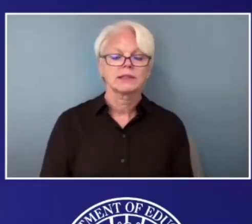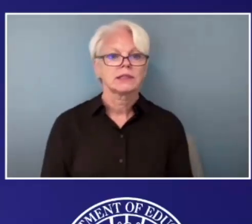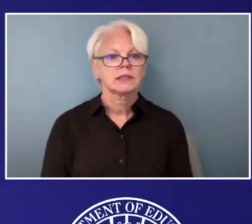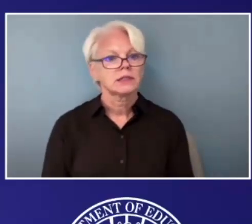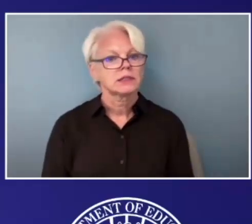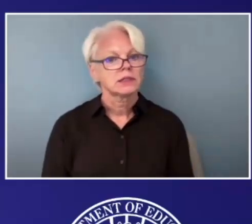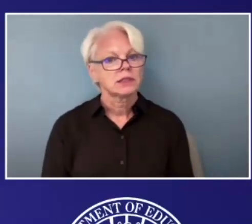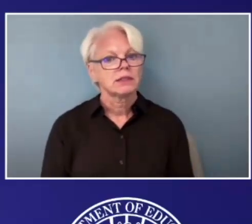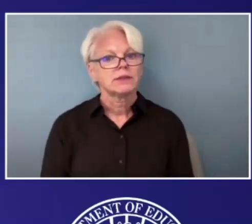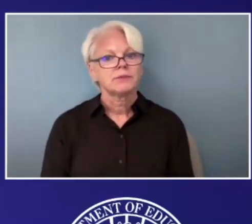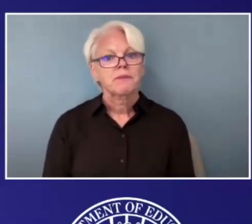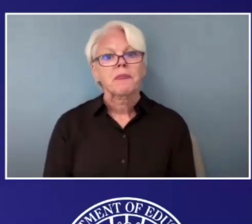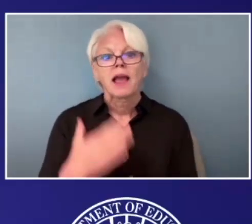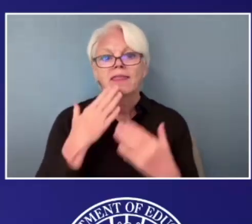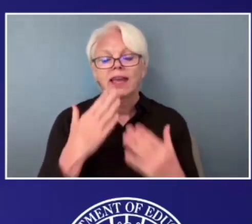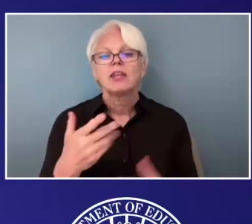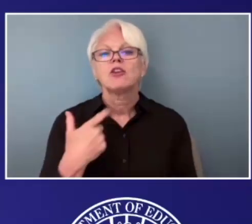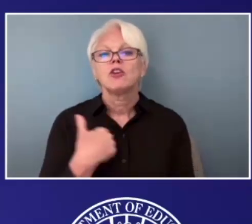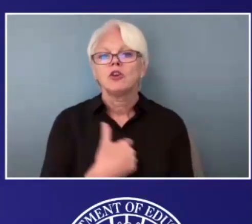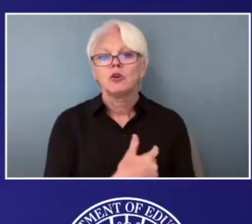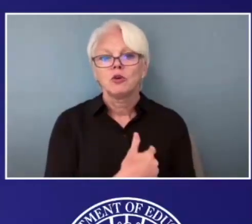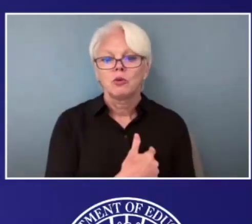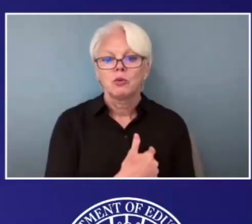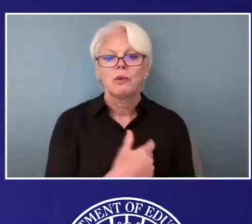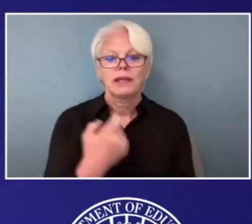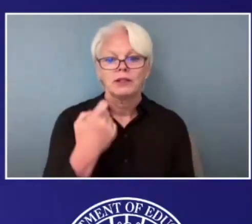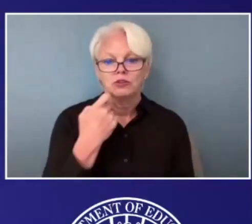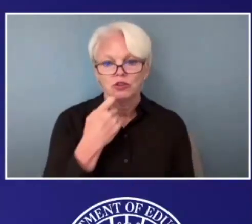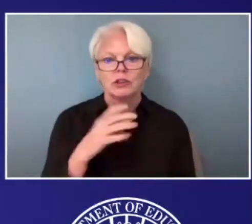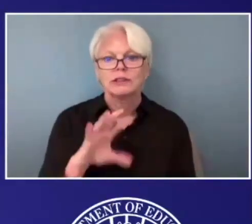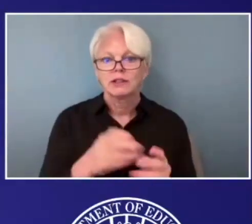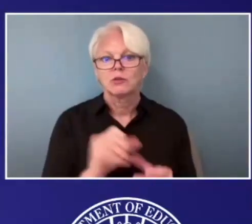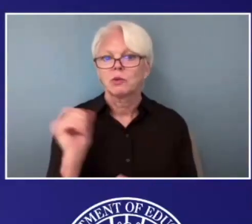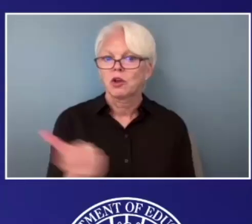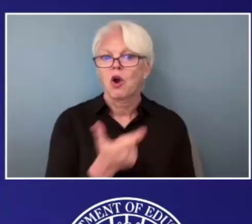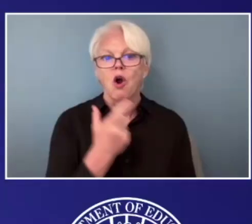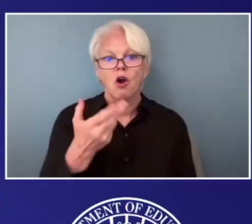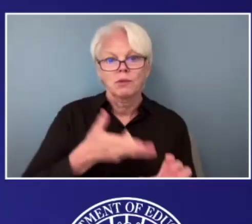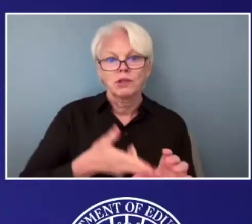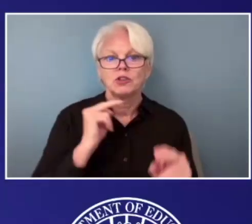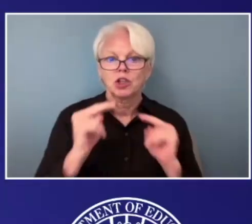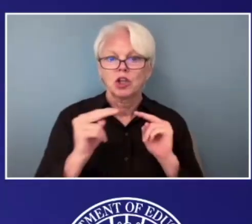Thank you. So we just had a caucus with all participating negotiators in the room.